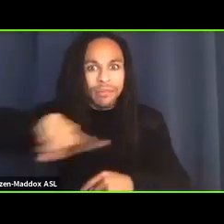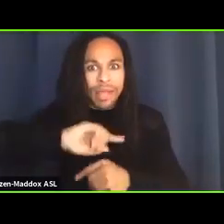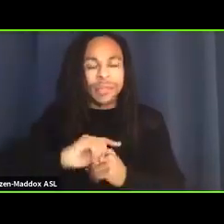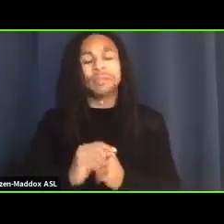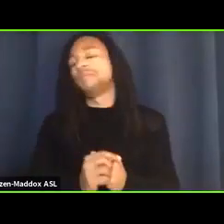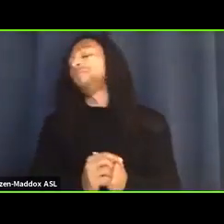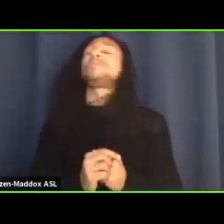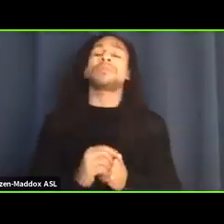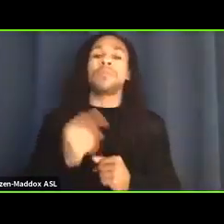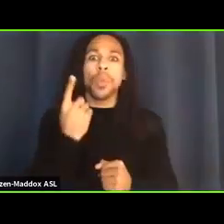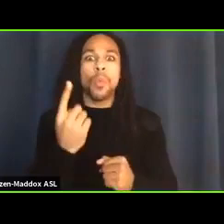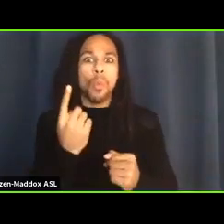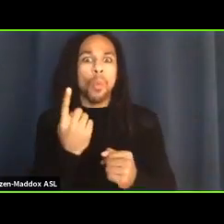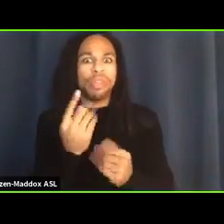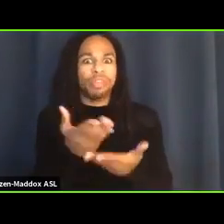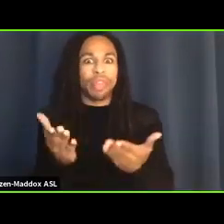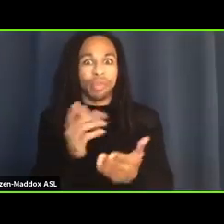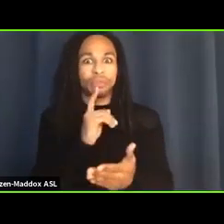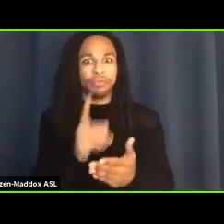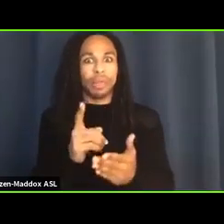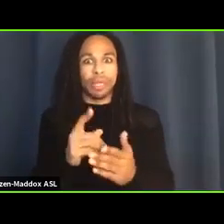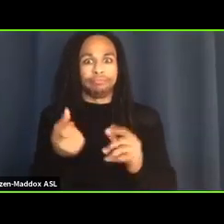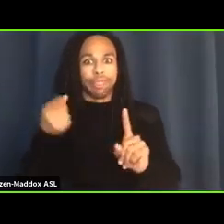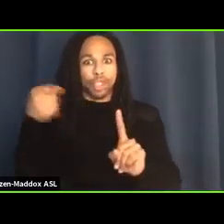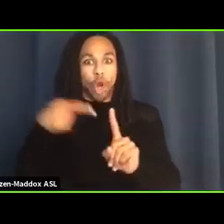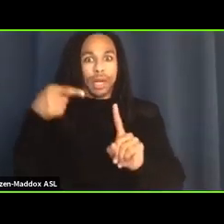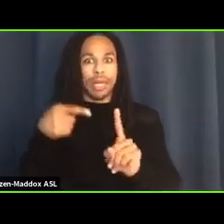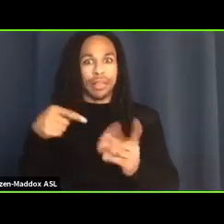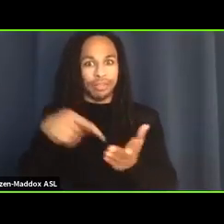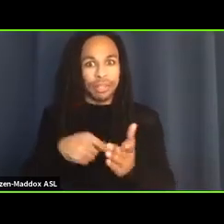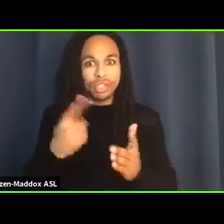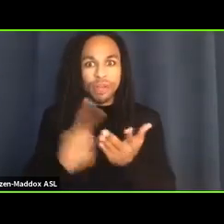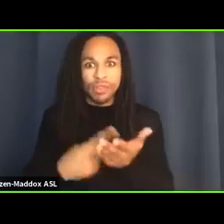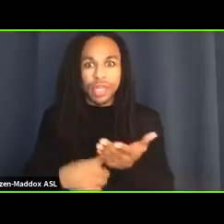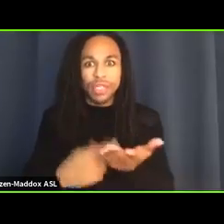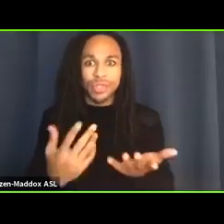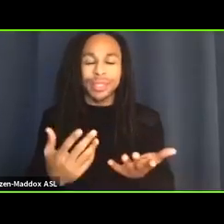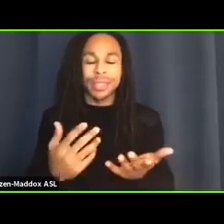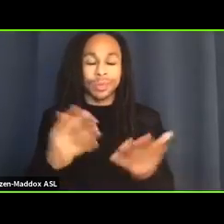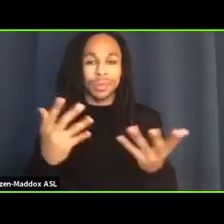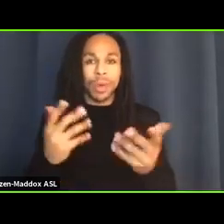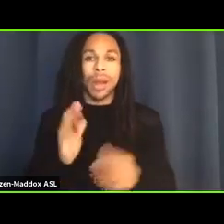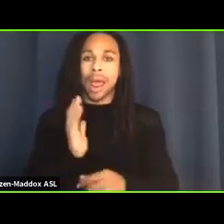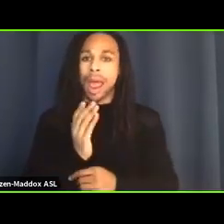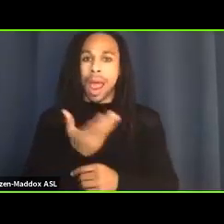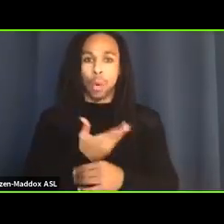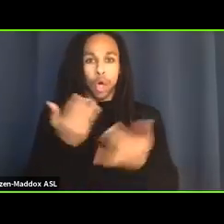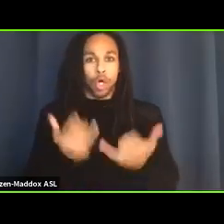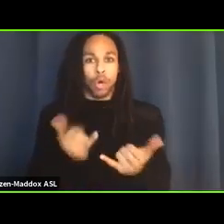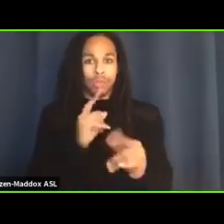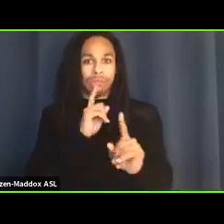and why we're having it in this moment of time and in this geography. Right now, I'm